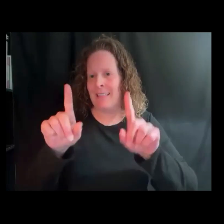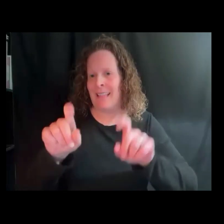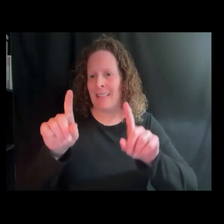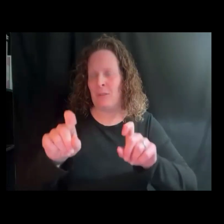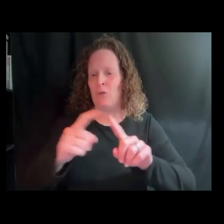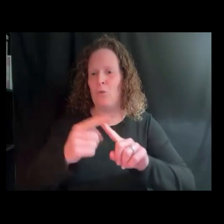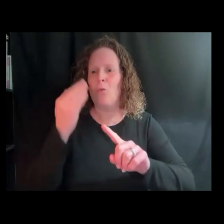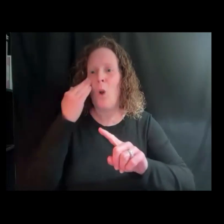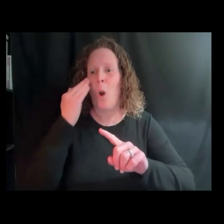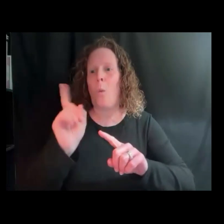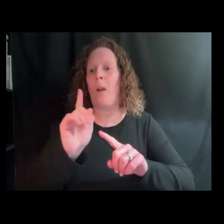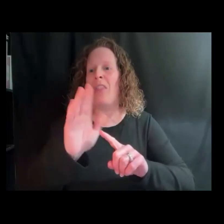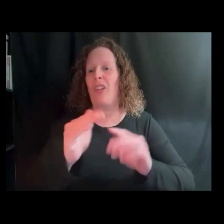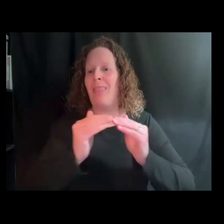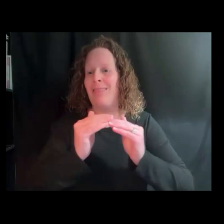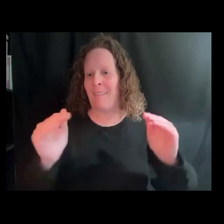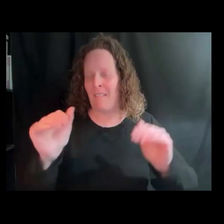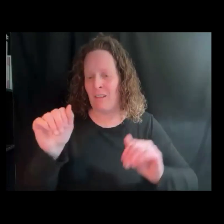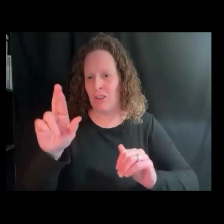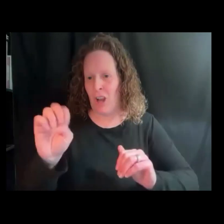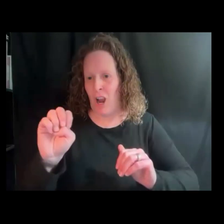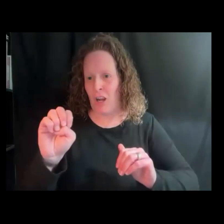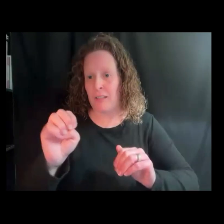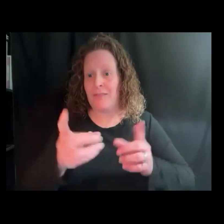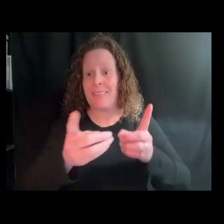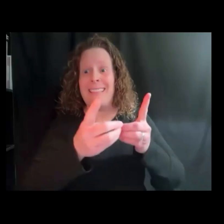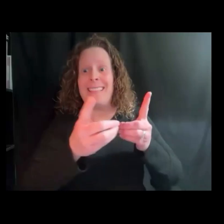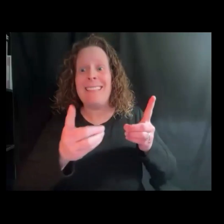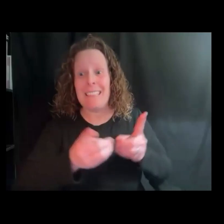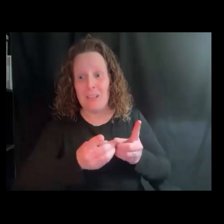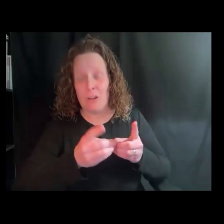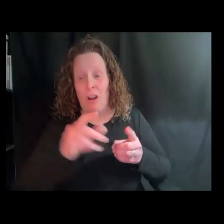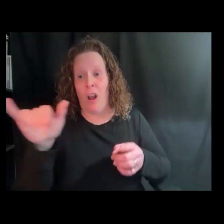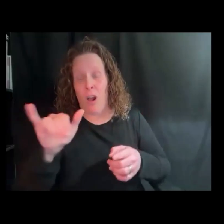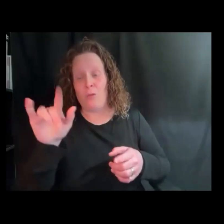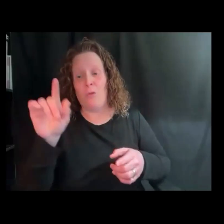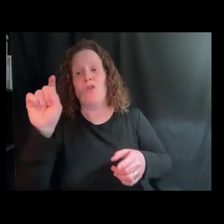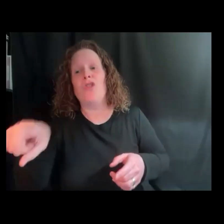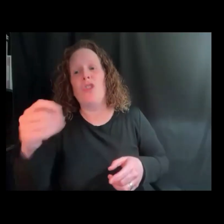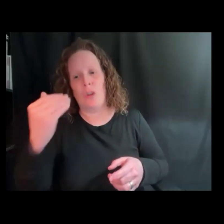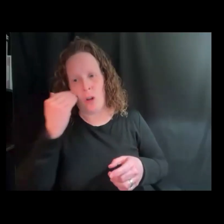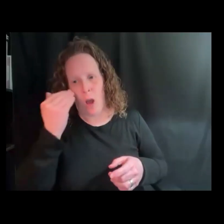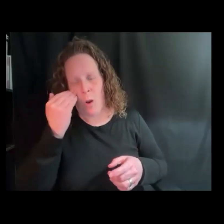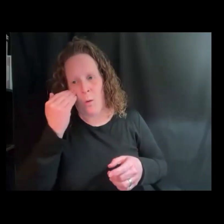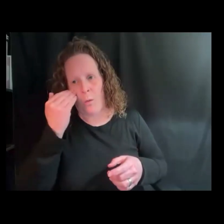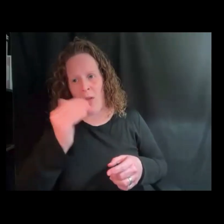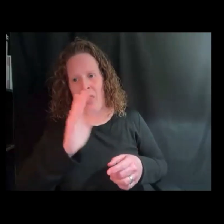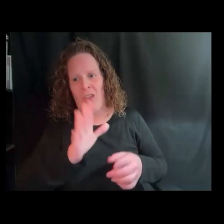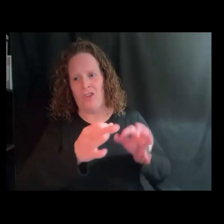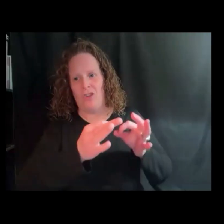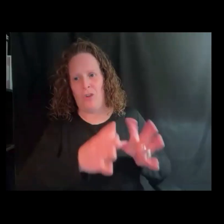The interpreters should take the assessment to know what level of effectiveness they are working at.